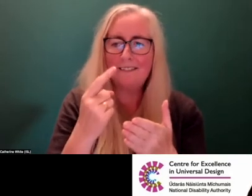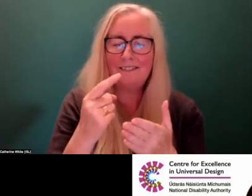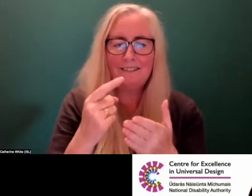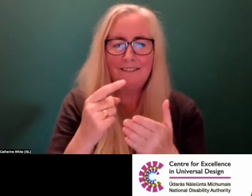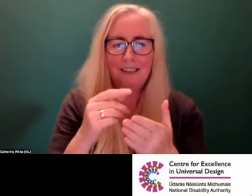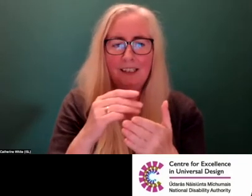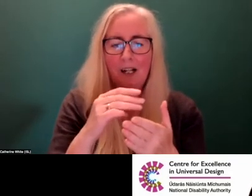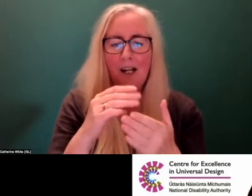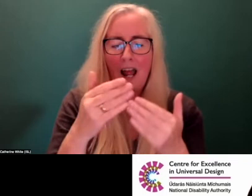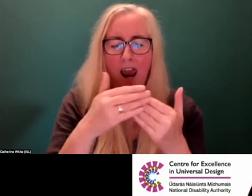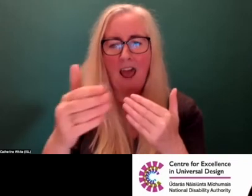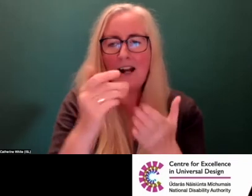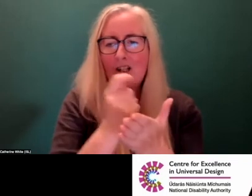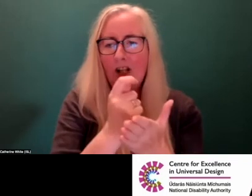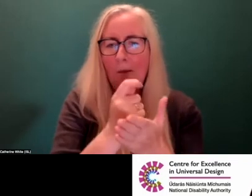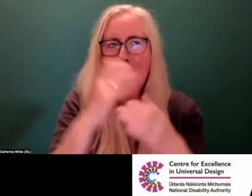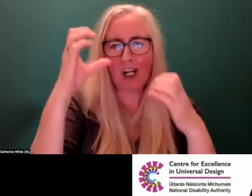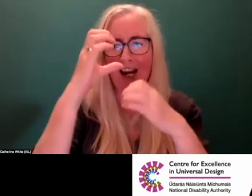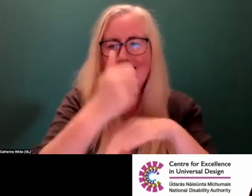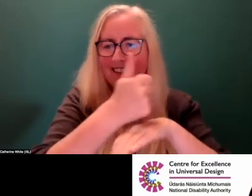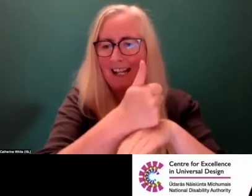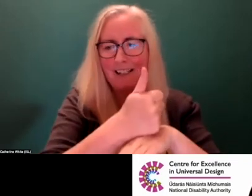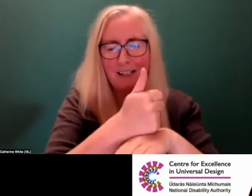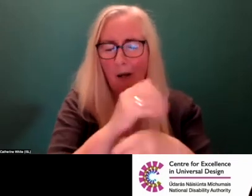de-institutionalise the long term care settings.